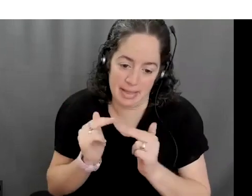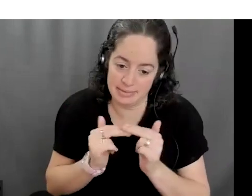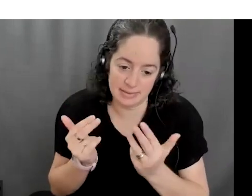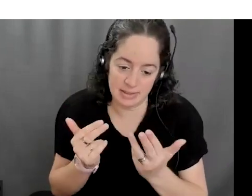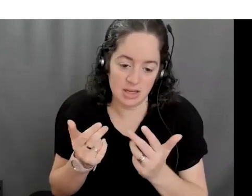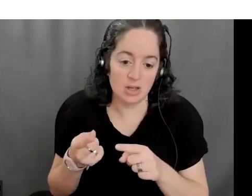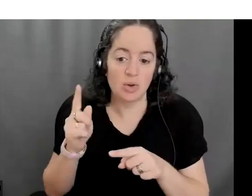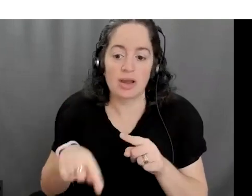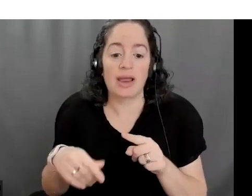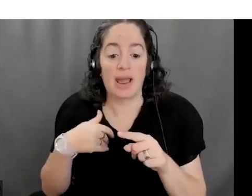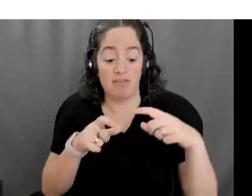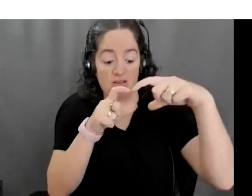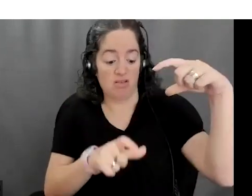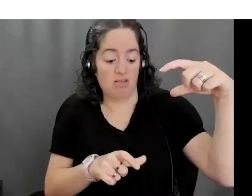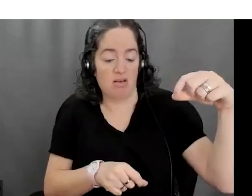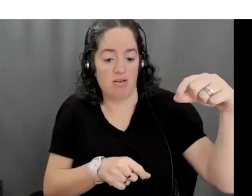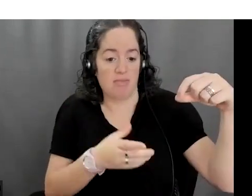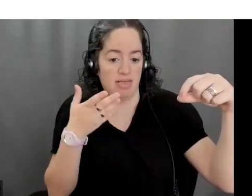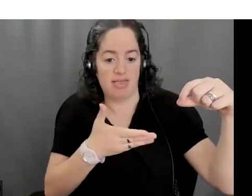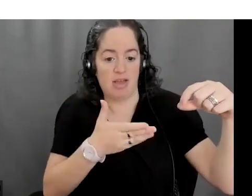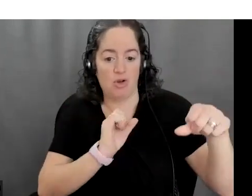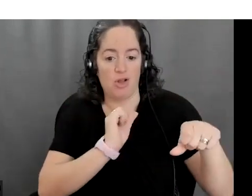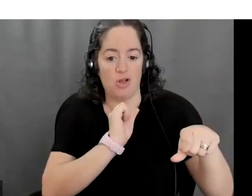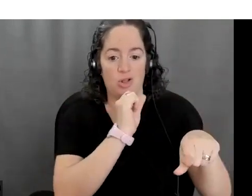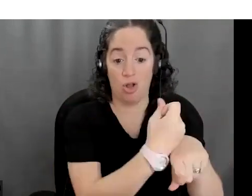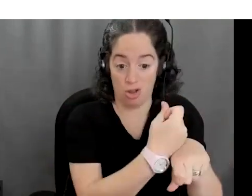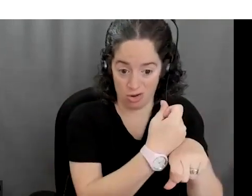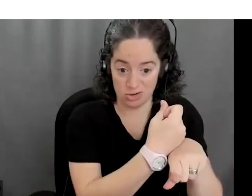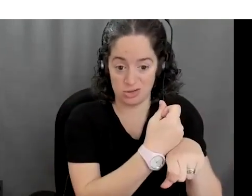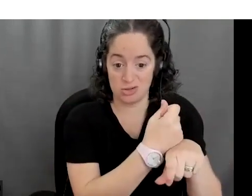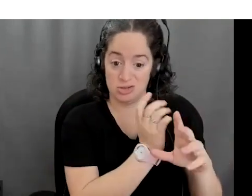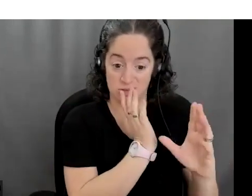that gets locked down and have the rest of the table scroll.